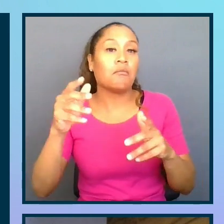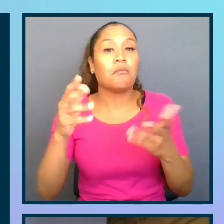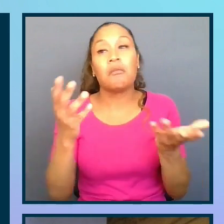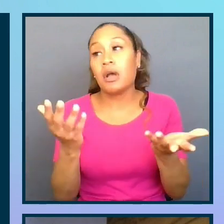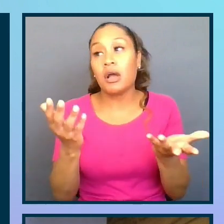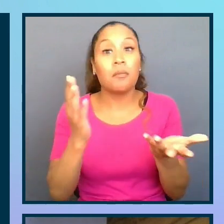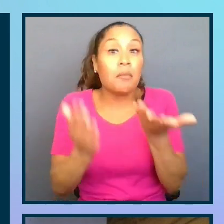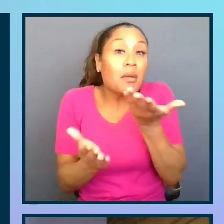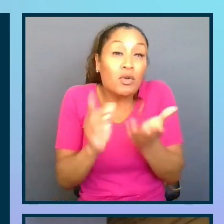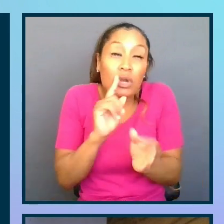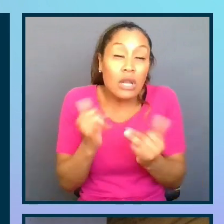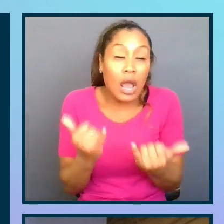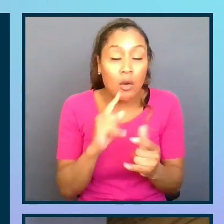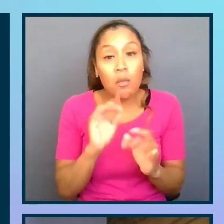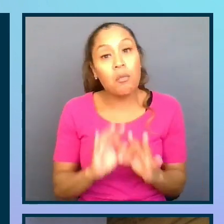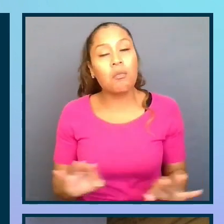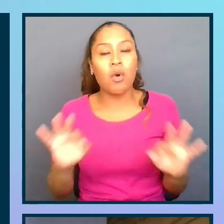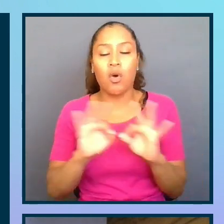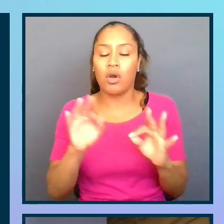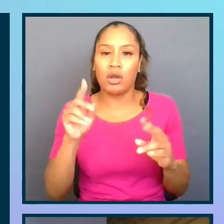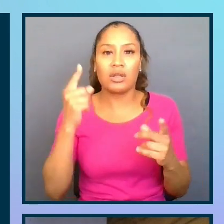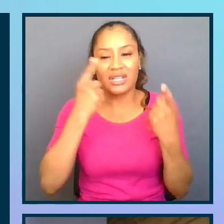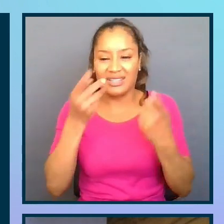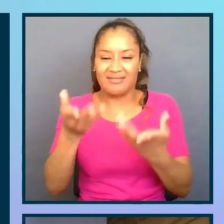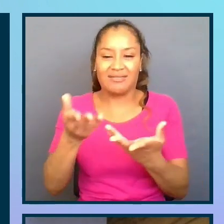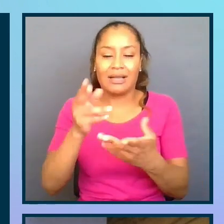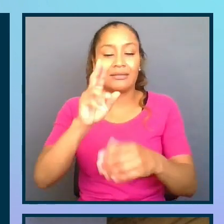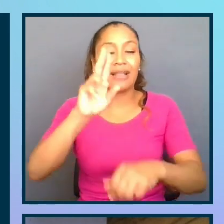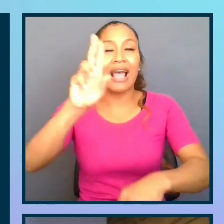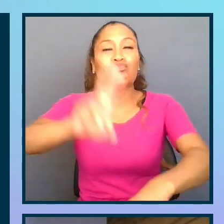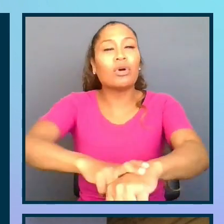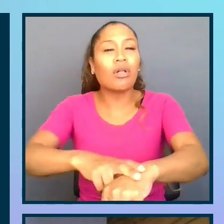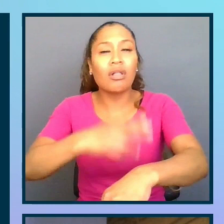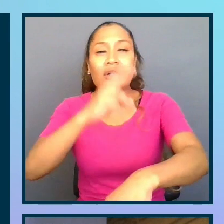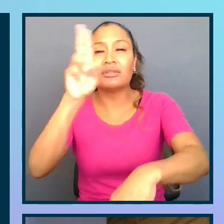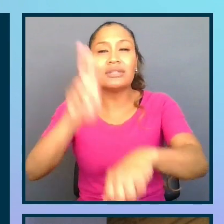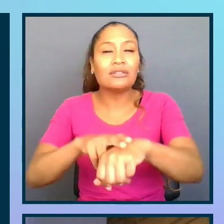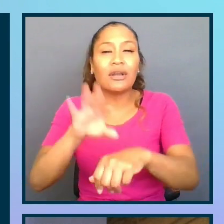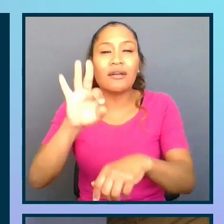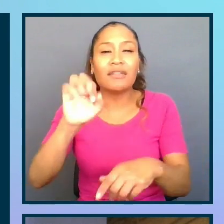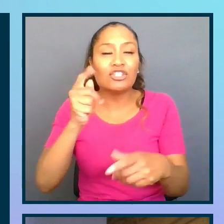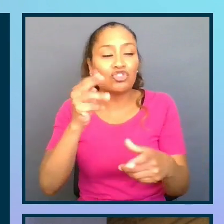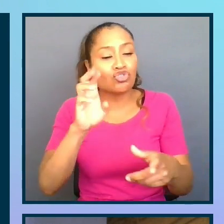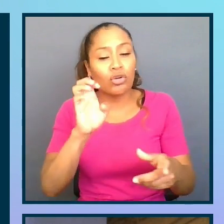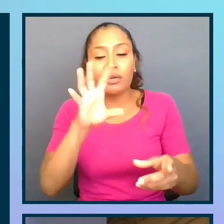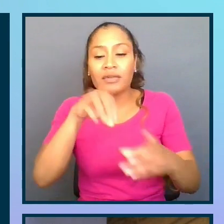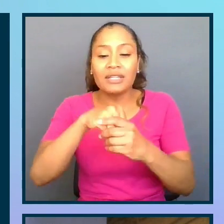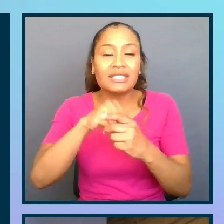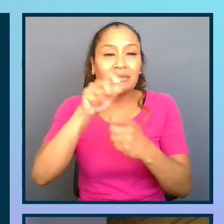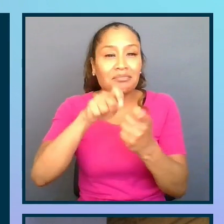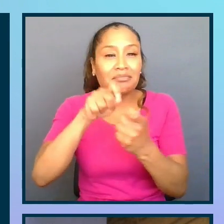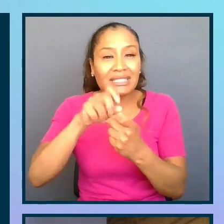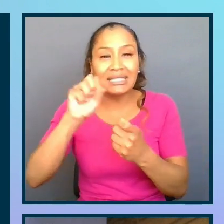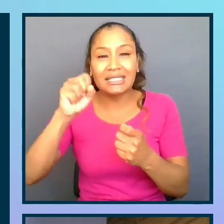it is also just considered a natural part of a feature or a specification being ready for development.